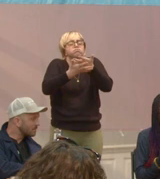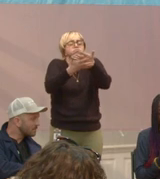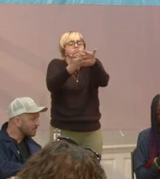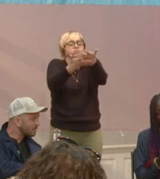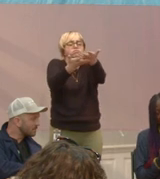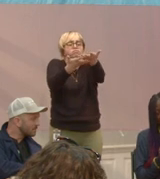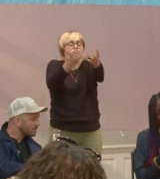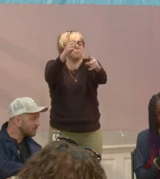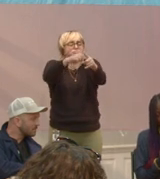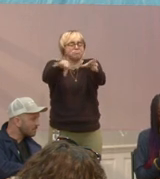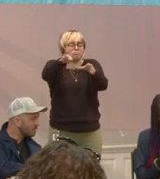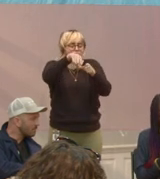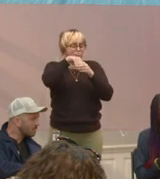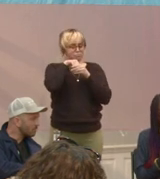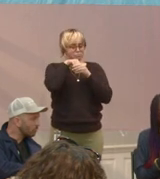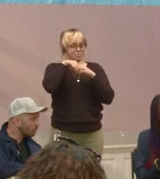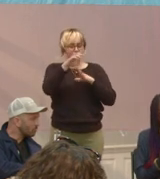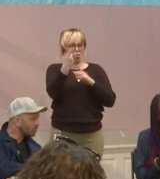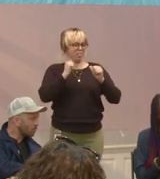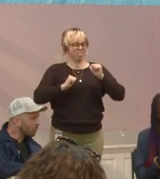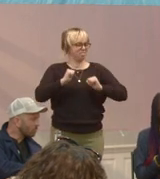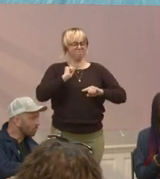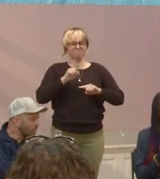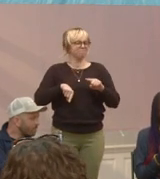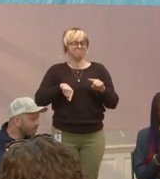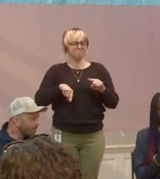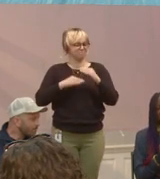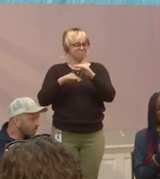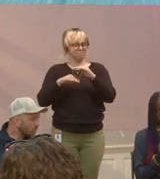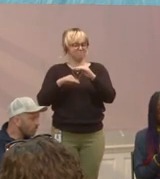contained within the confines of a theater. And the museum